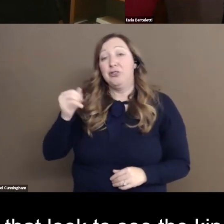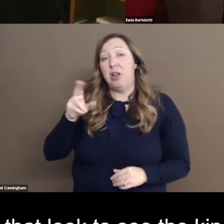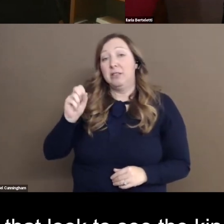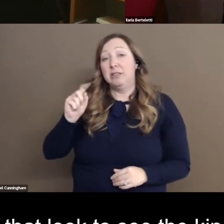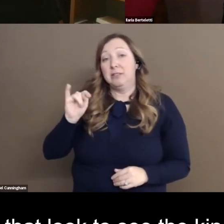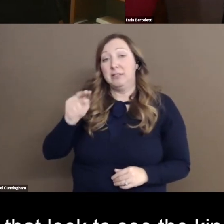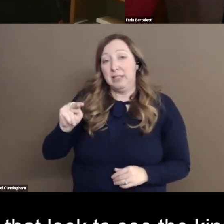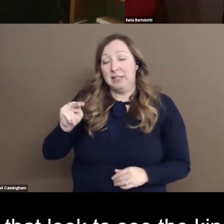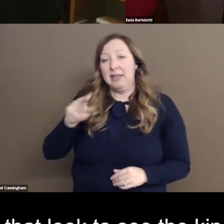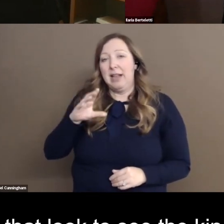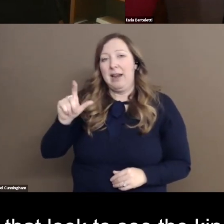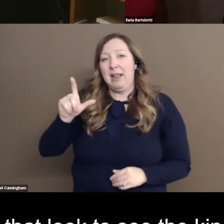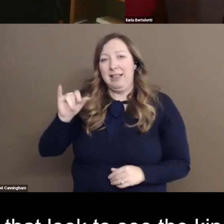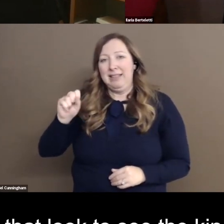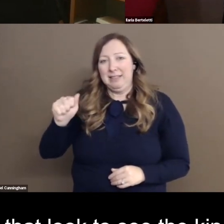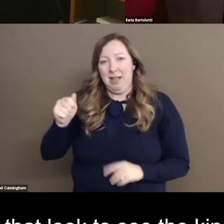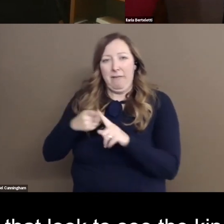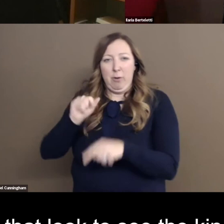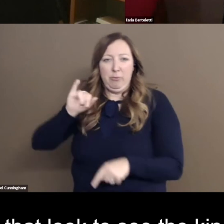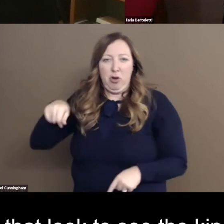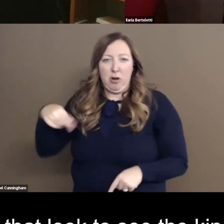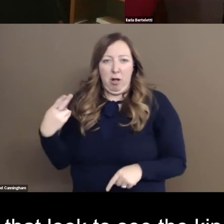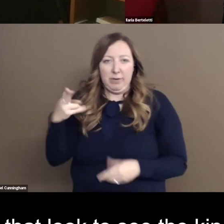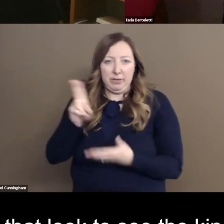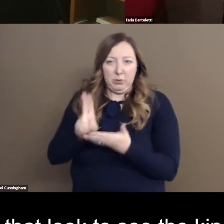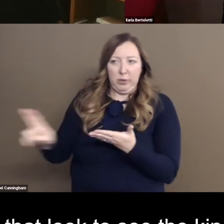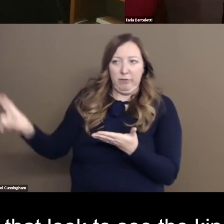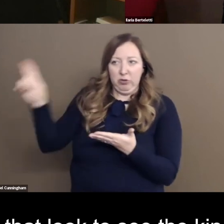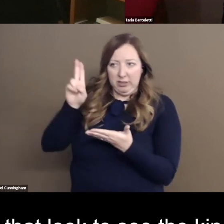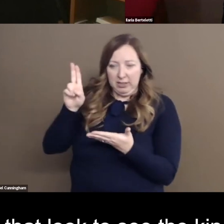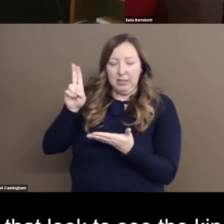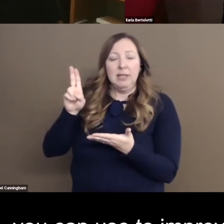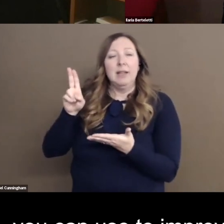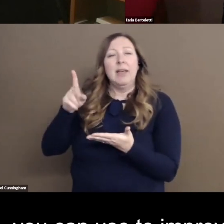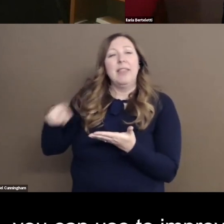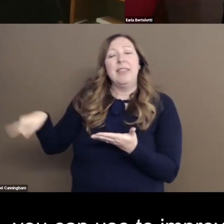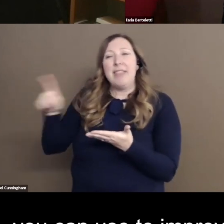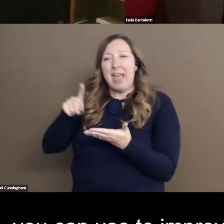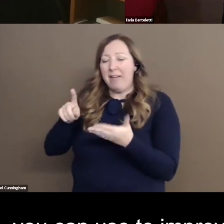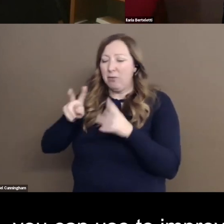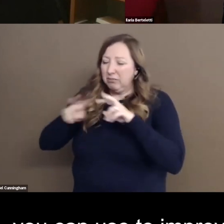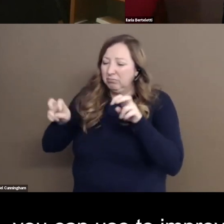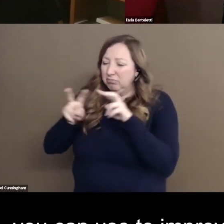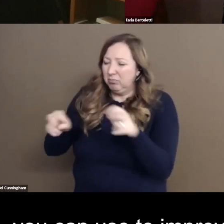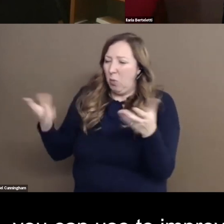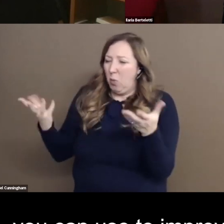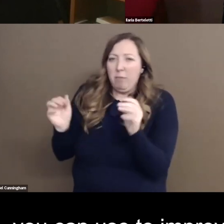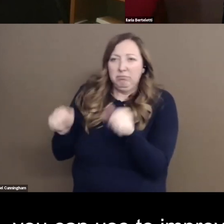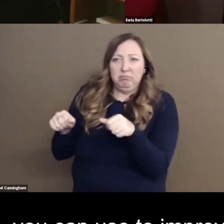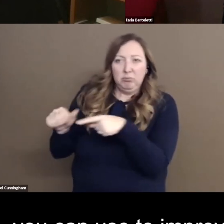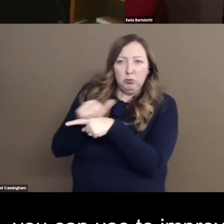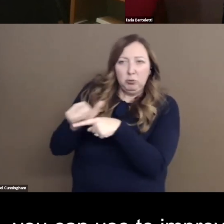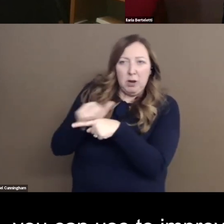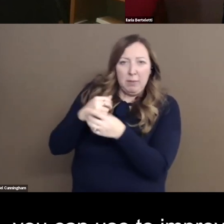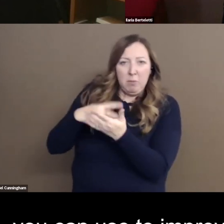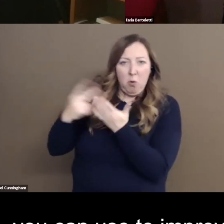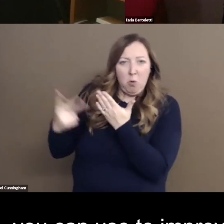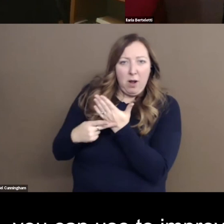that look to see the kinds of training programs you can use